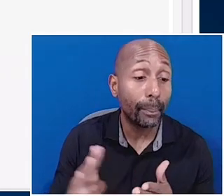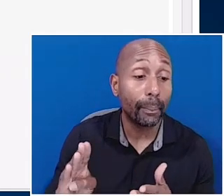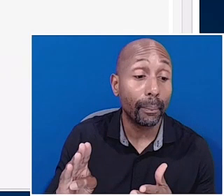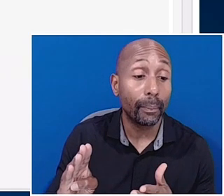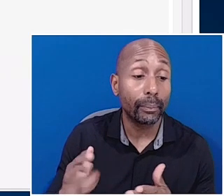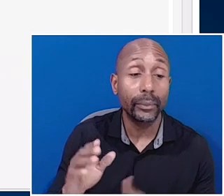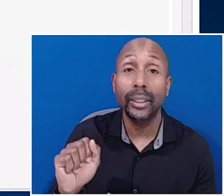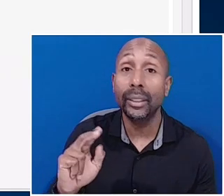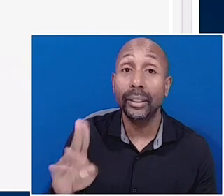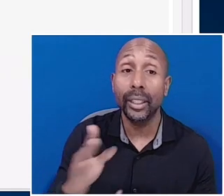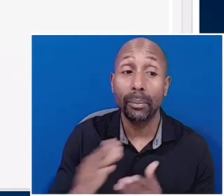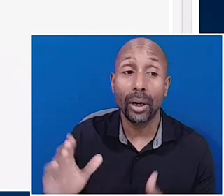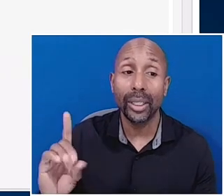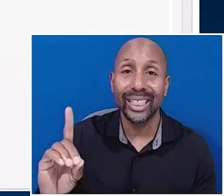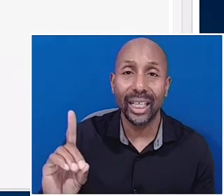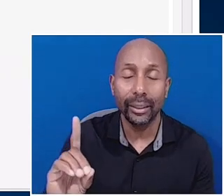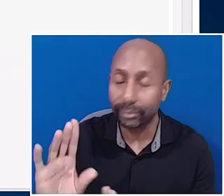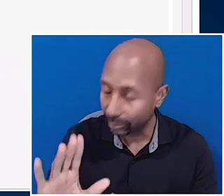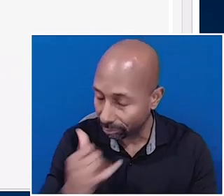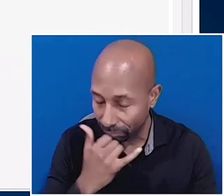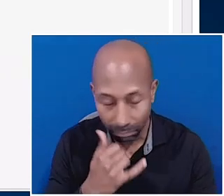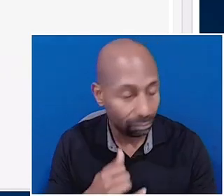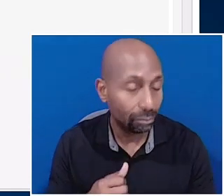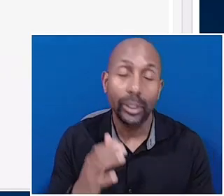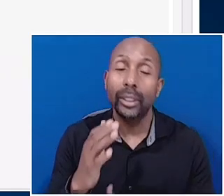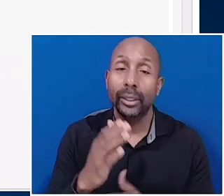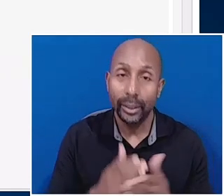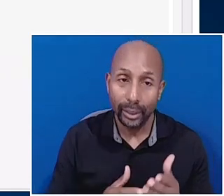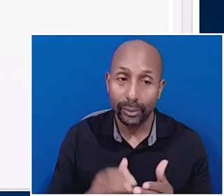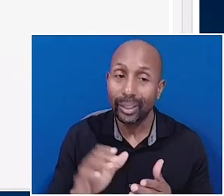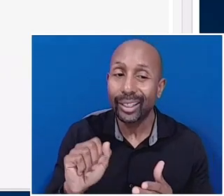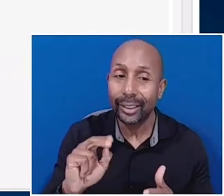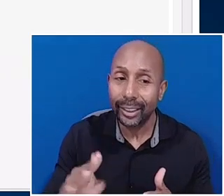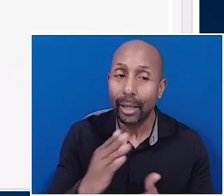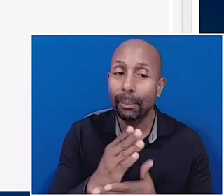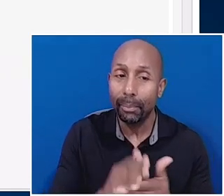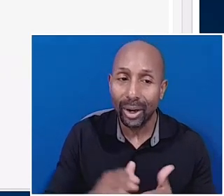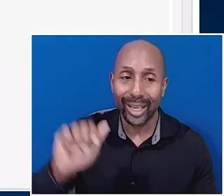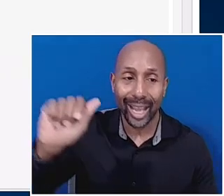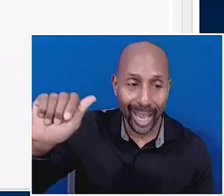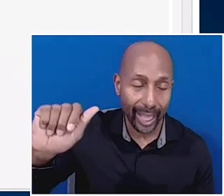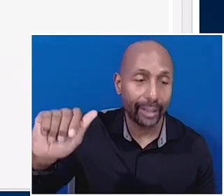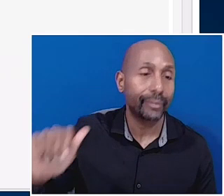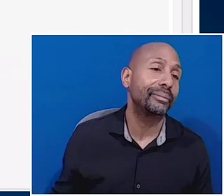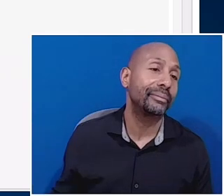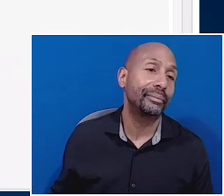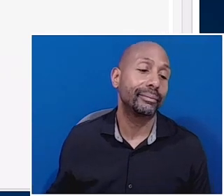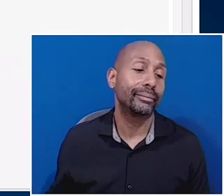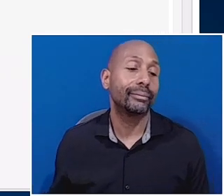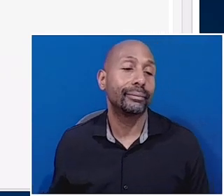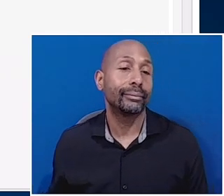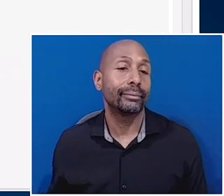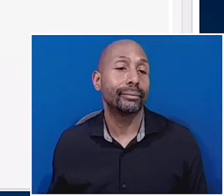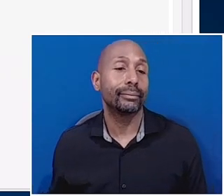I'm sorry, not (d), the subpart (a) with the nursing education piece, are there